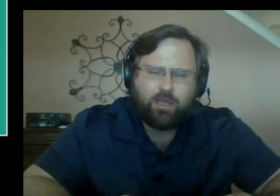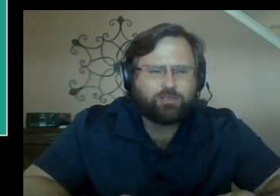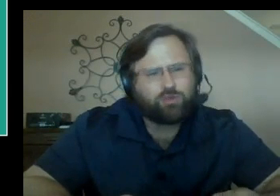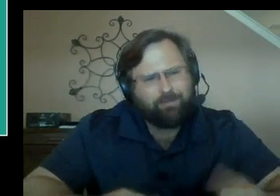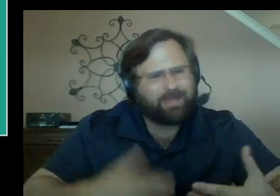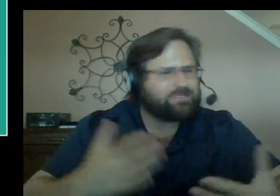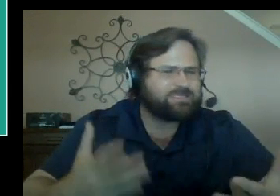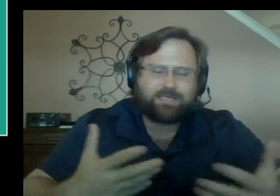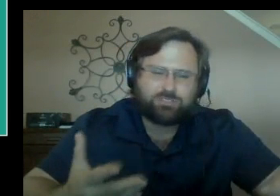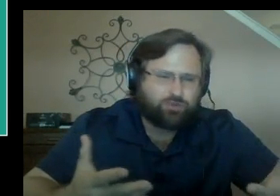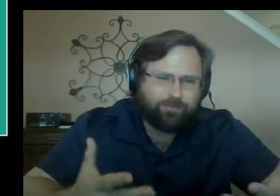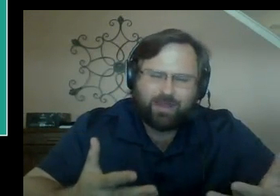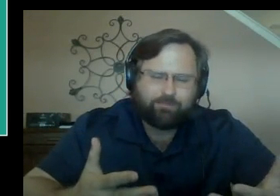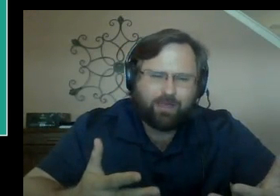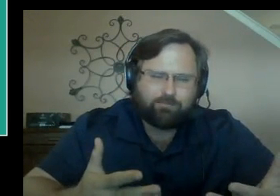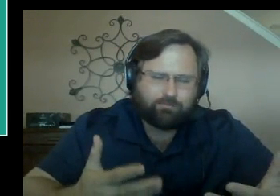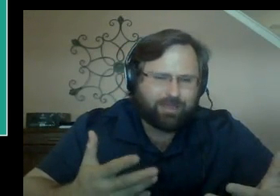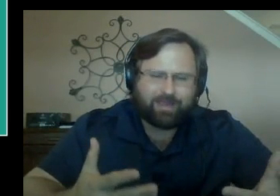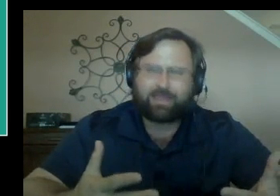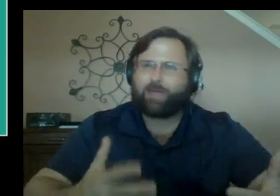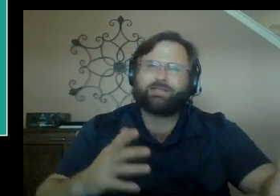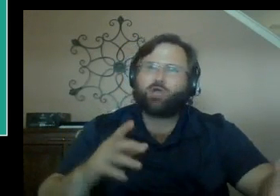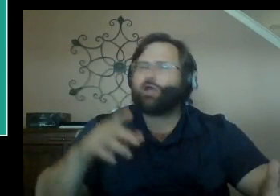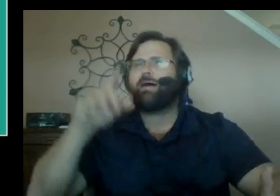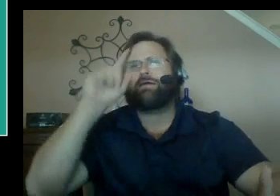so i might discuss a trip that I've ben planning and I might talk about